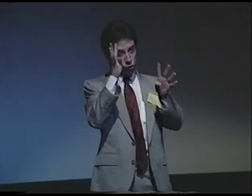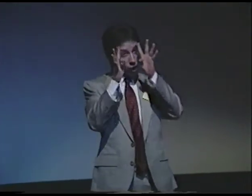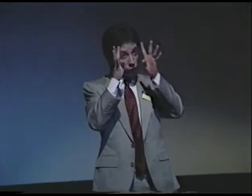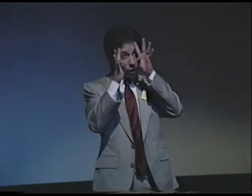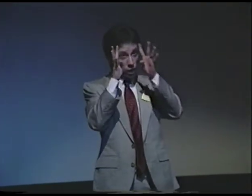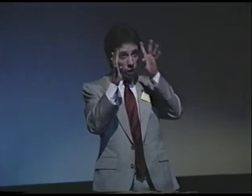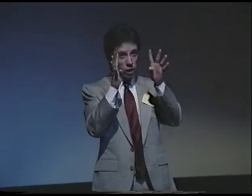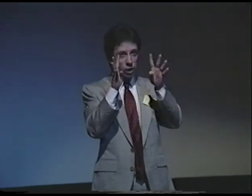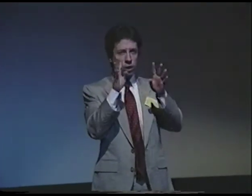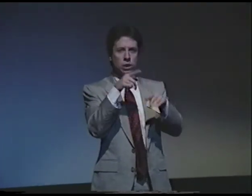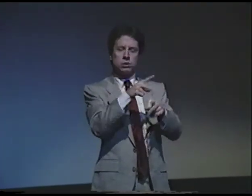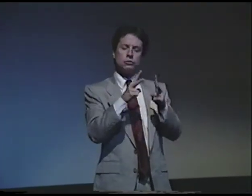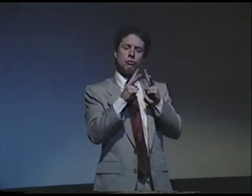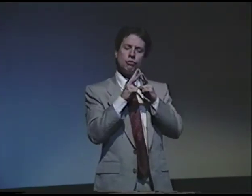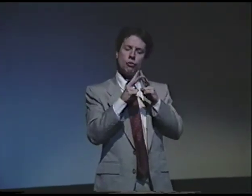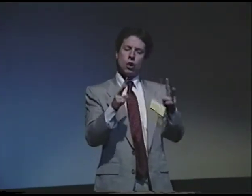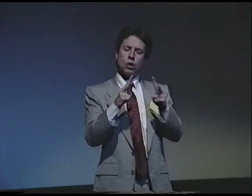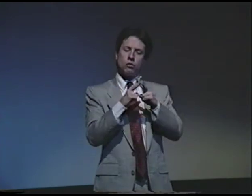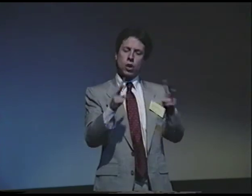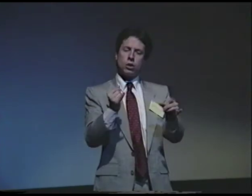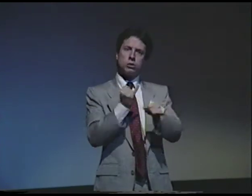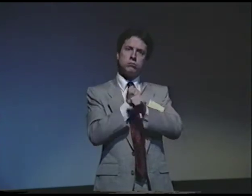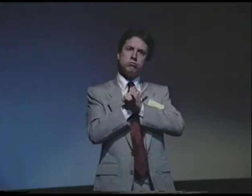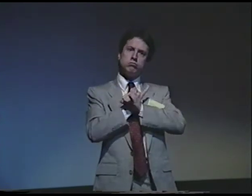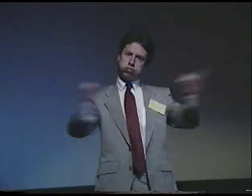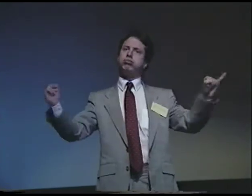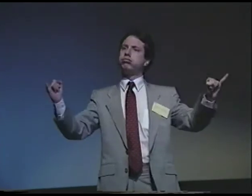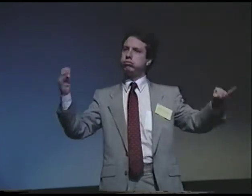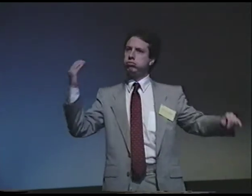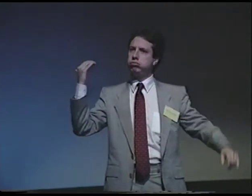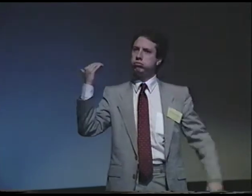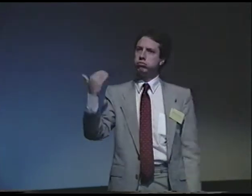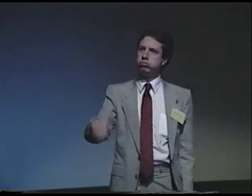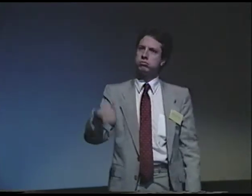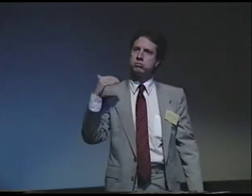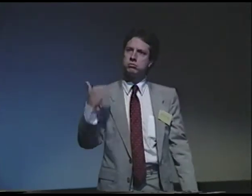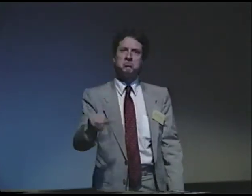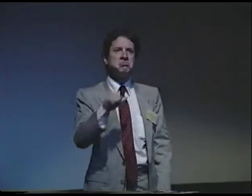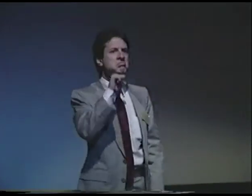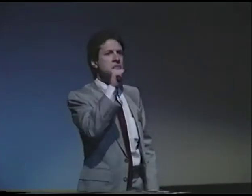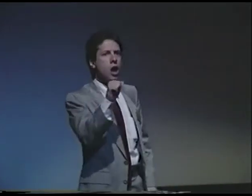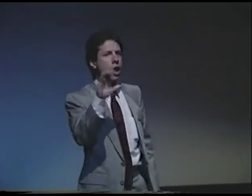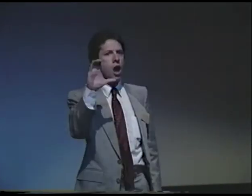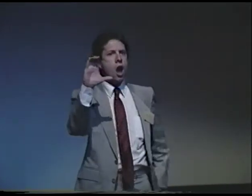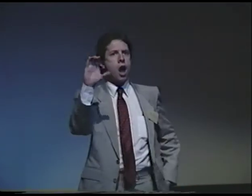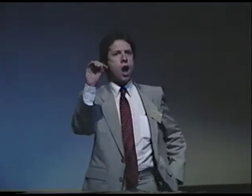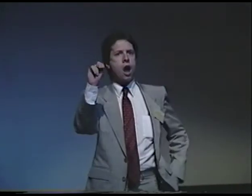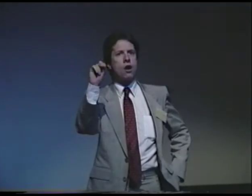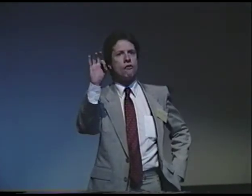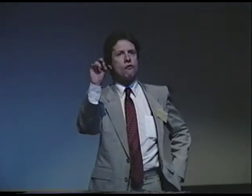I've enjoyed his creativity very, very much. He's a very independent performer.